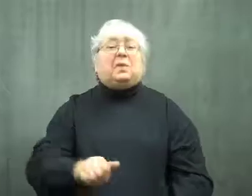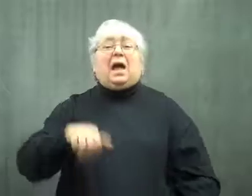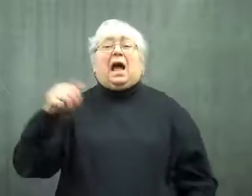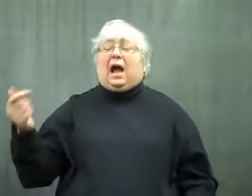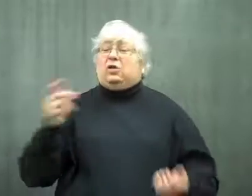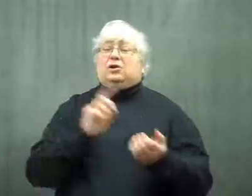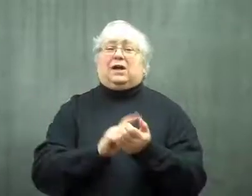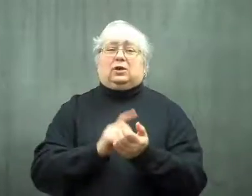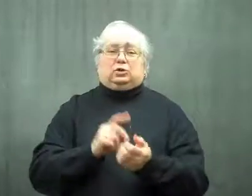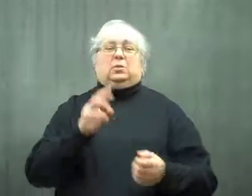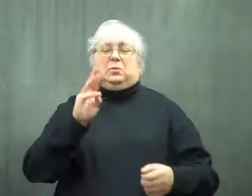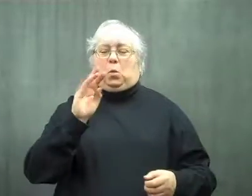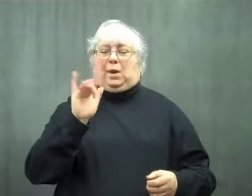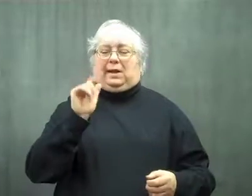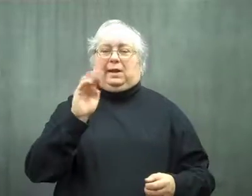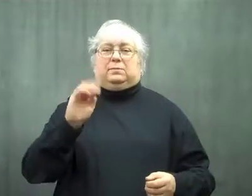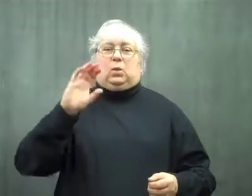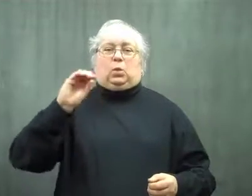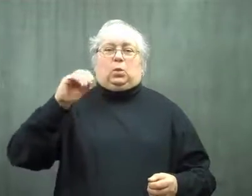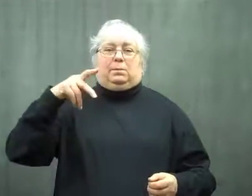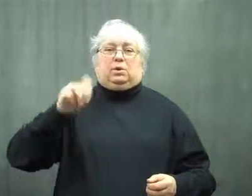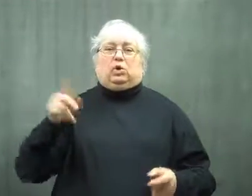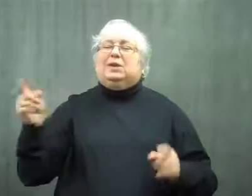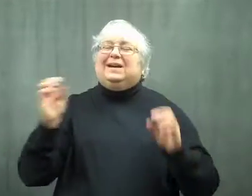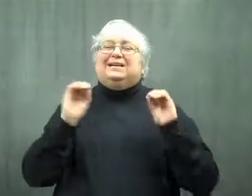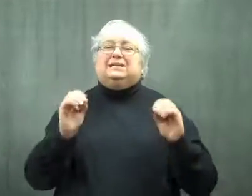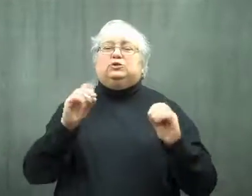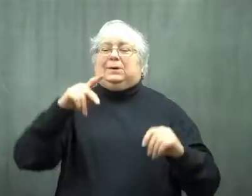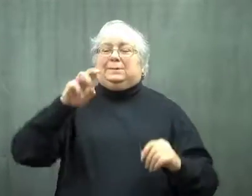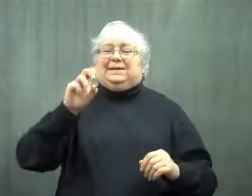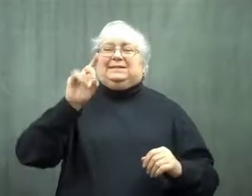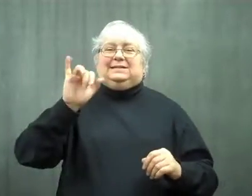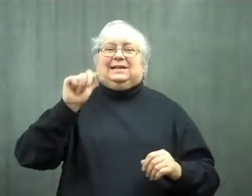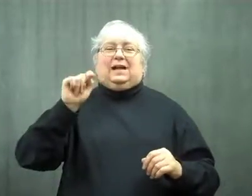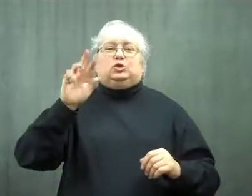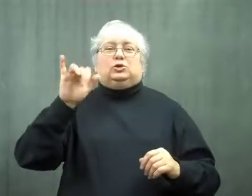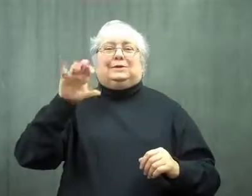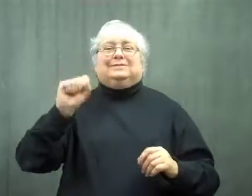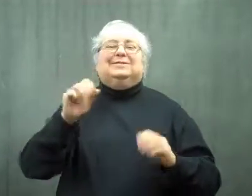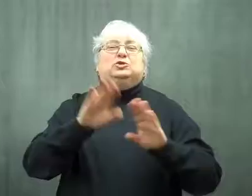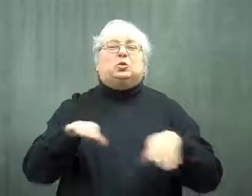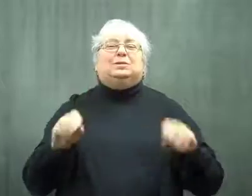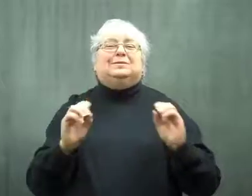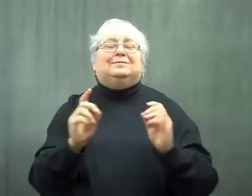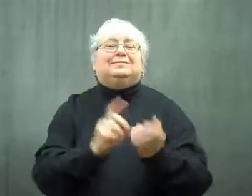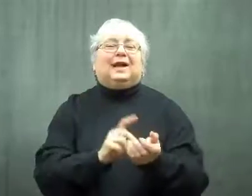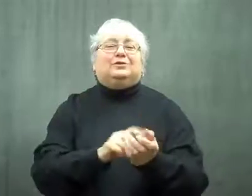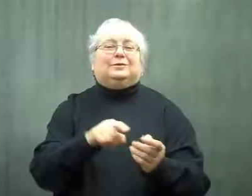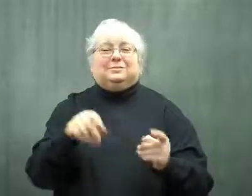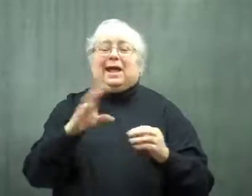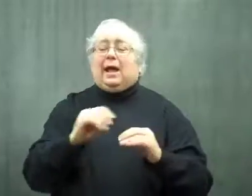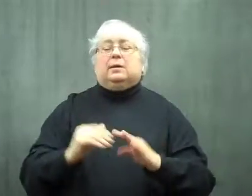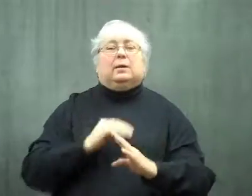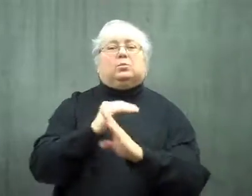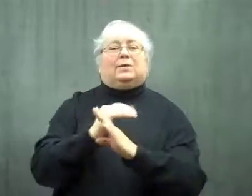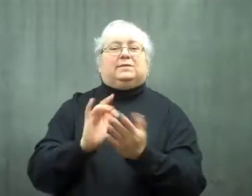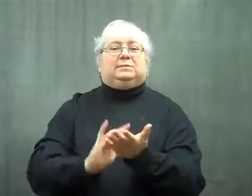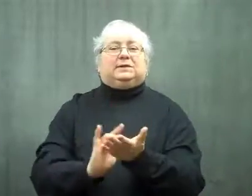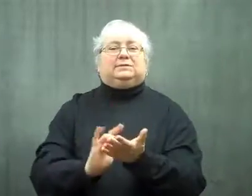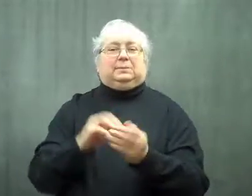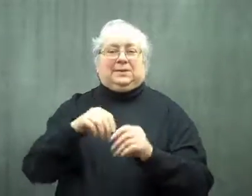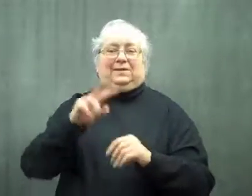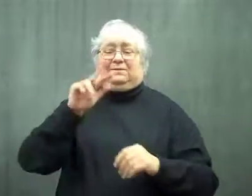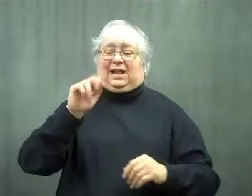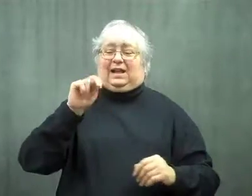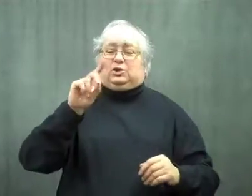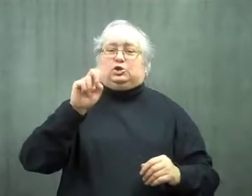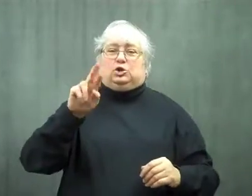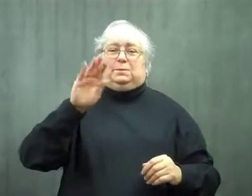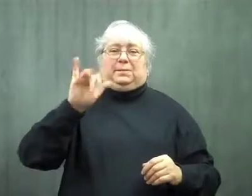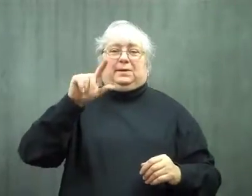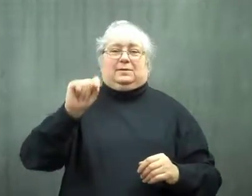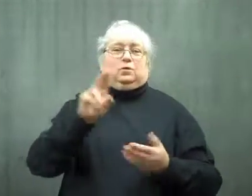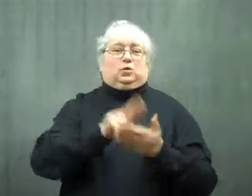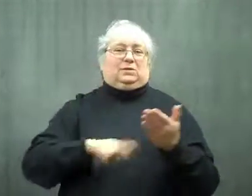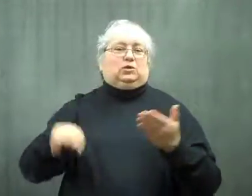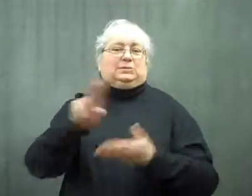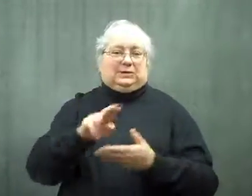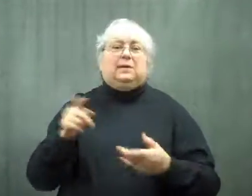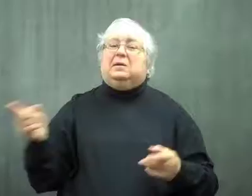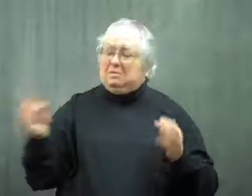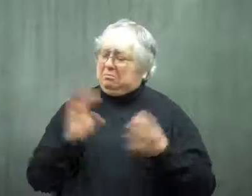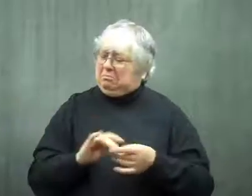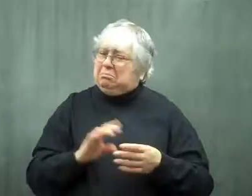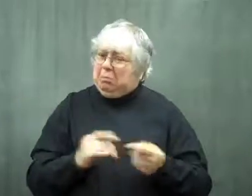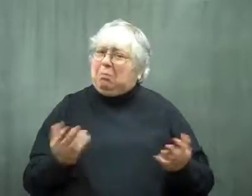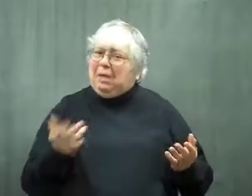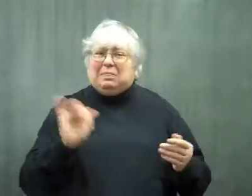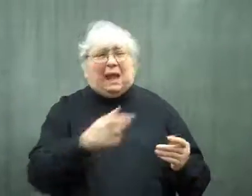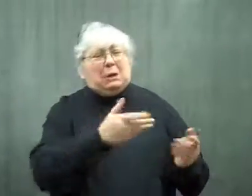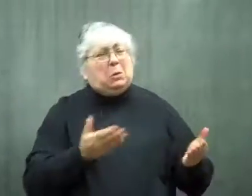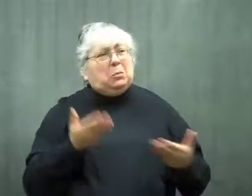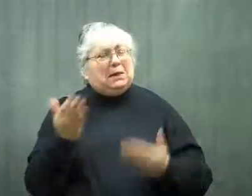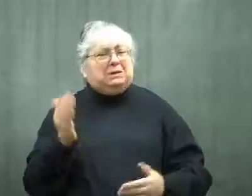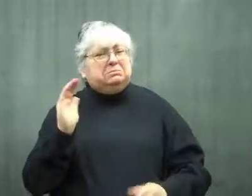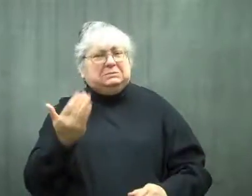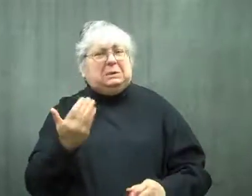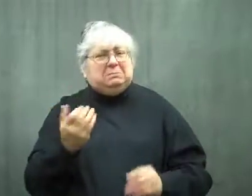Dr. William Cooper teaches Pediatrics and Preventive Medicine in Vanderbilt University.